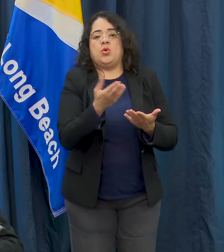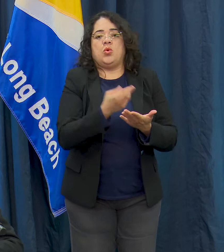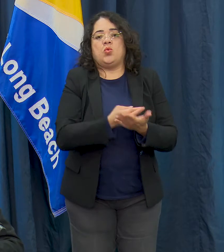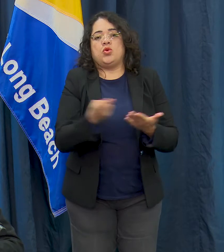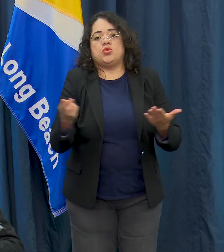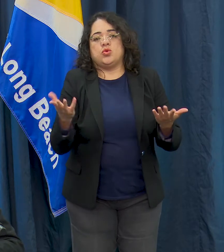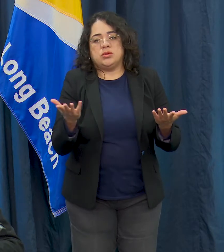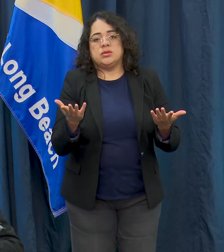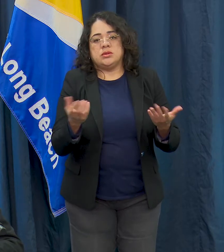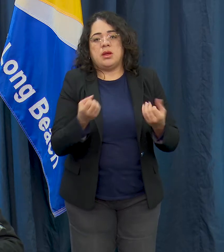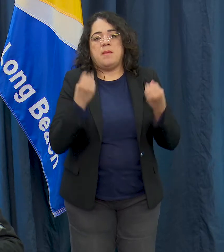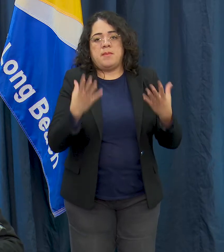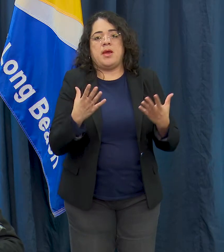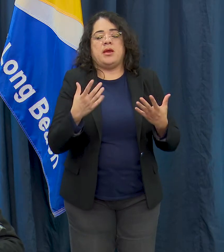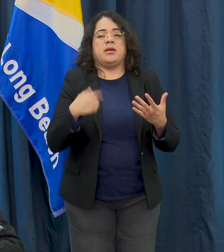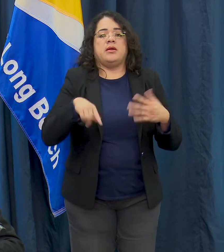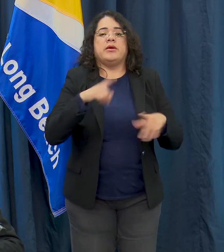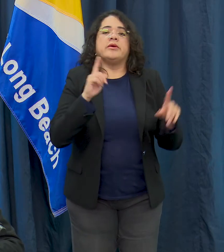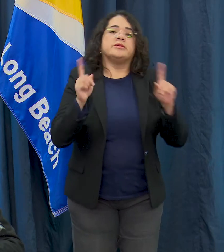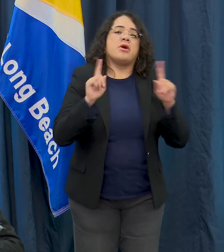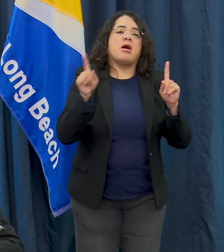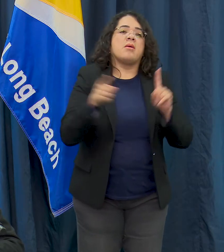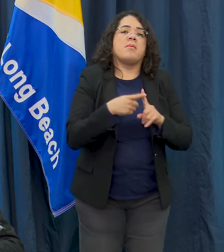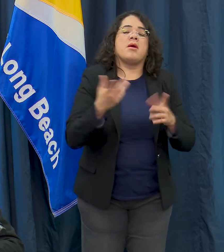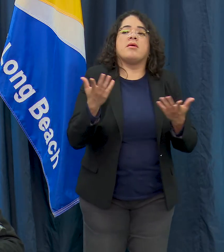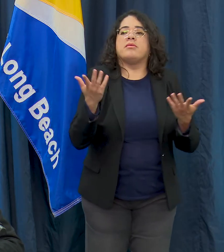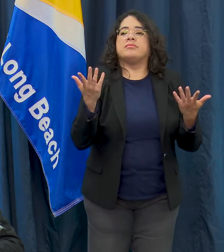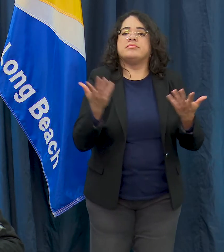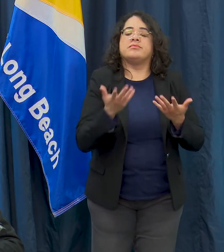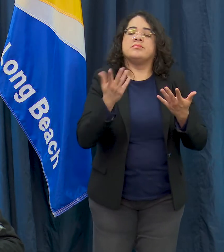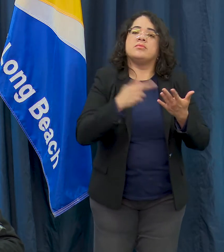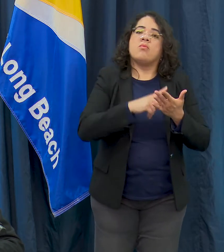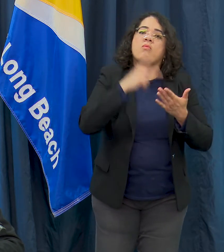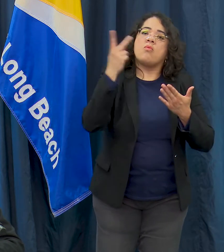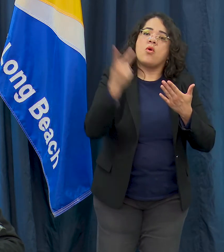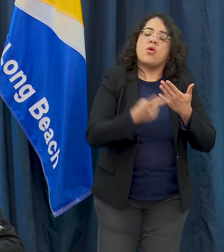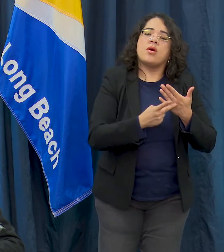of us have talked about getting off programs that would provide more